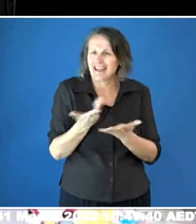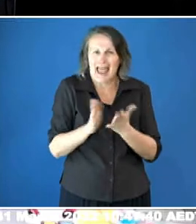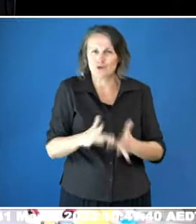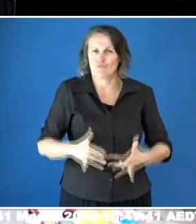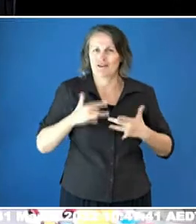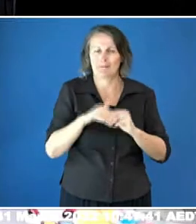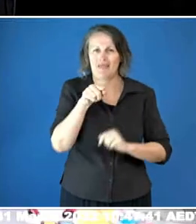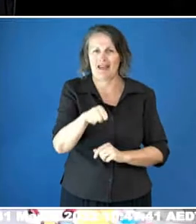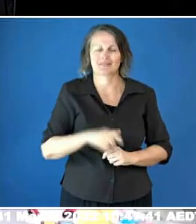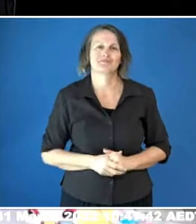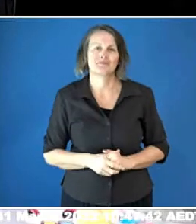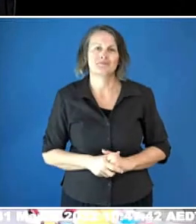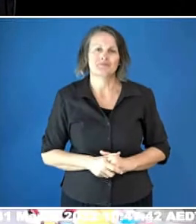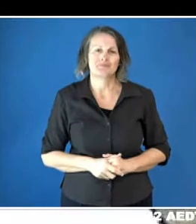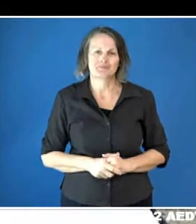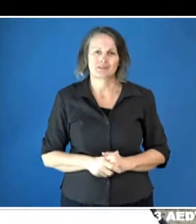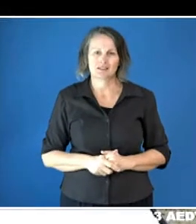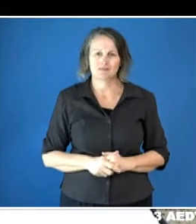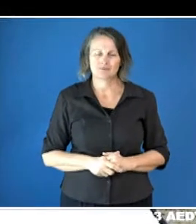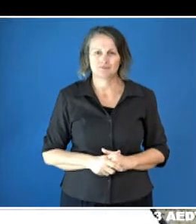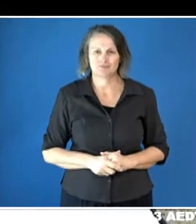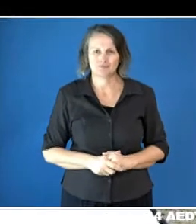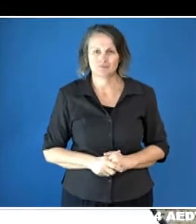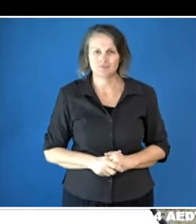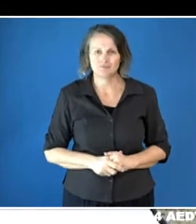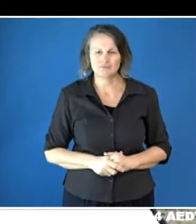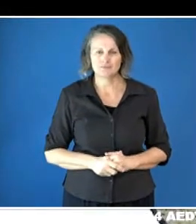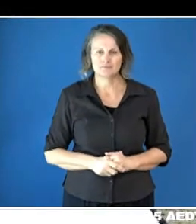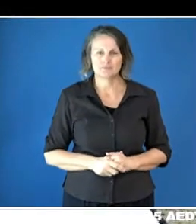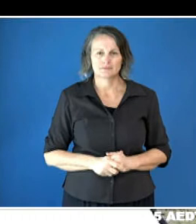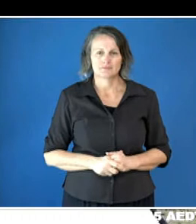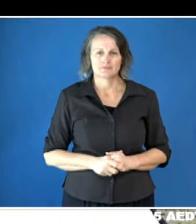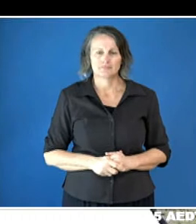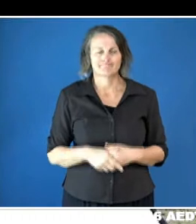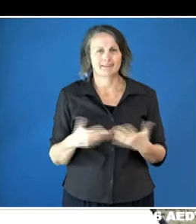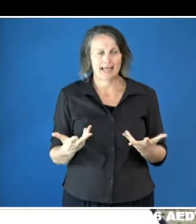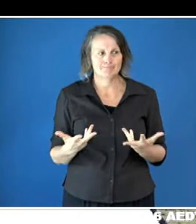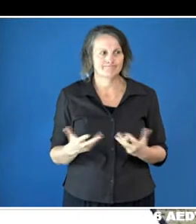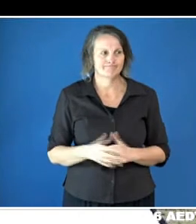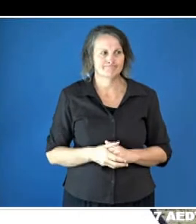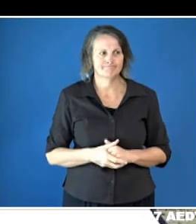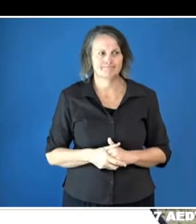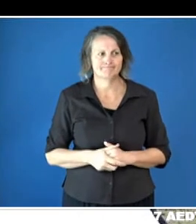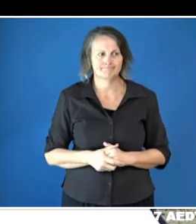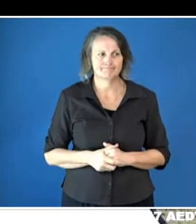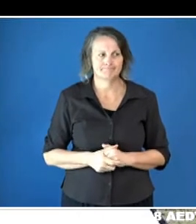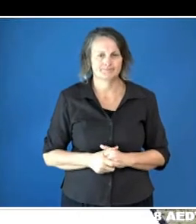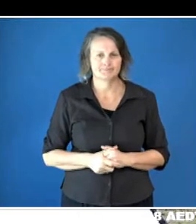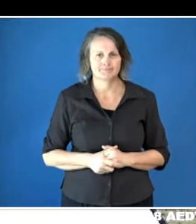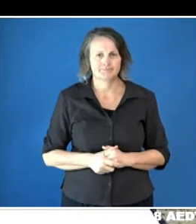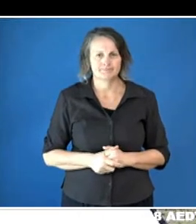I - it's